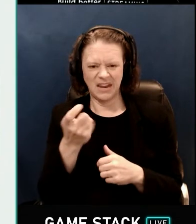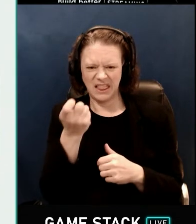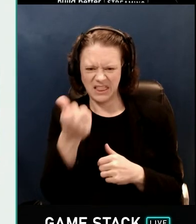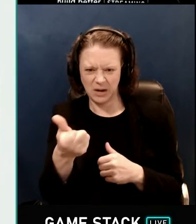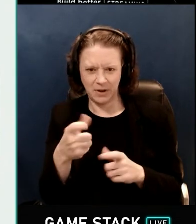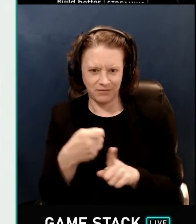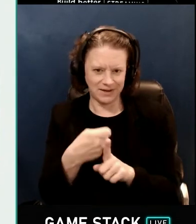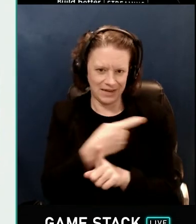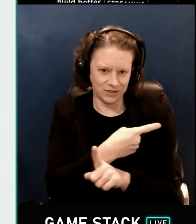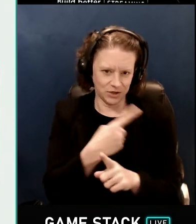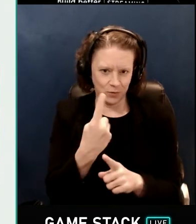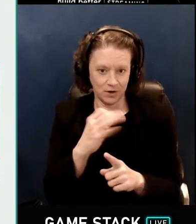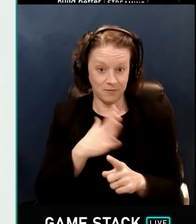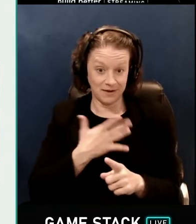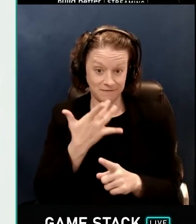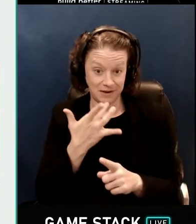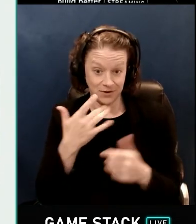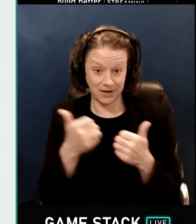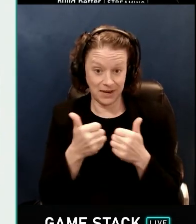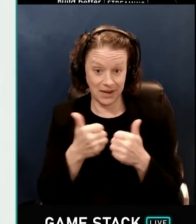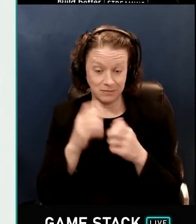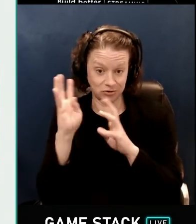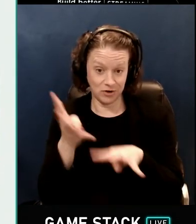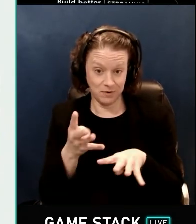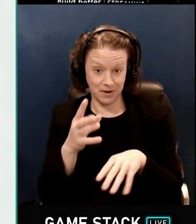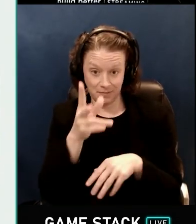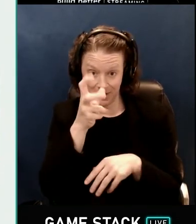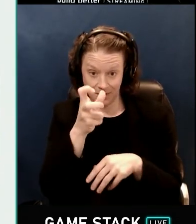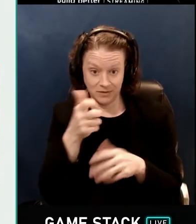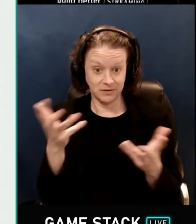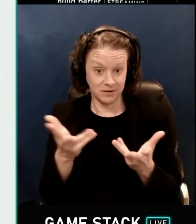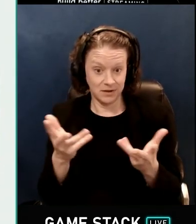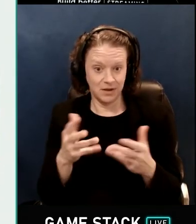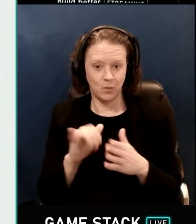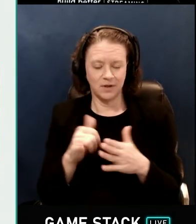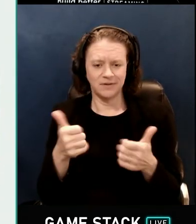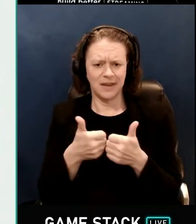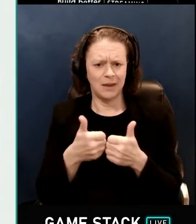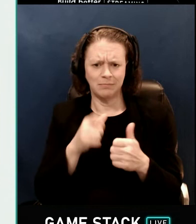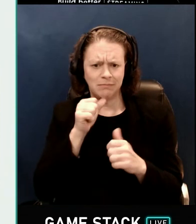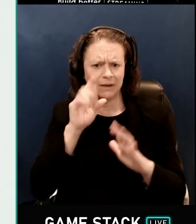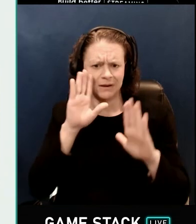streaming bugs, was a game that didn't expect to get a zero msec ping time to their back-end servers,